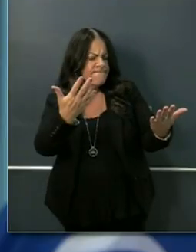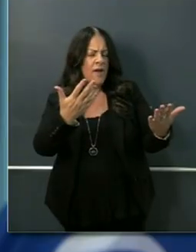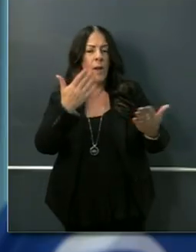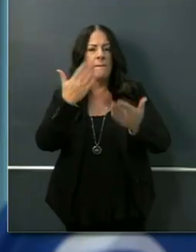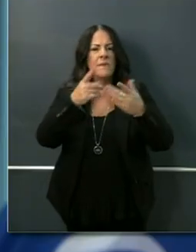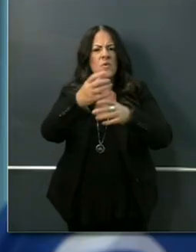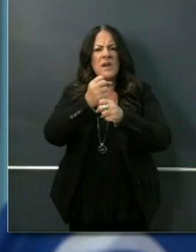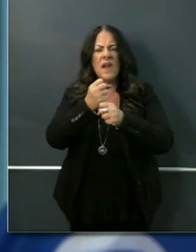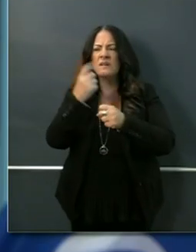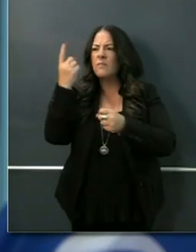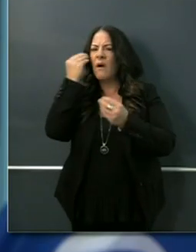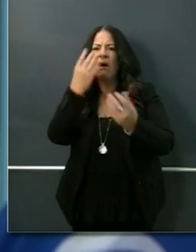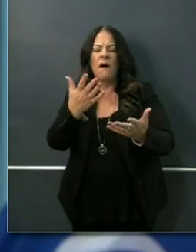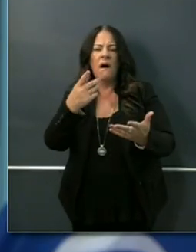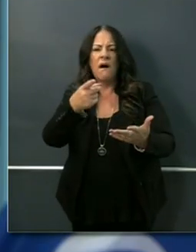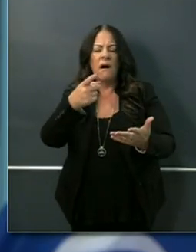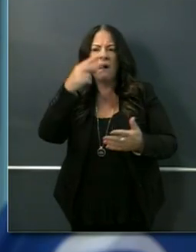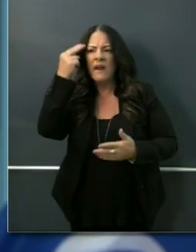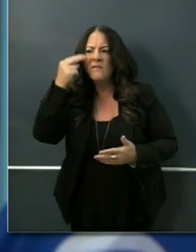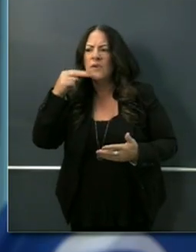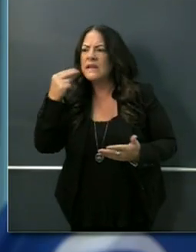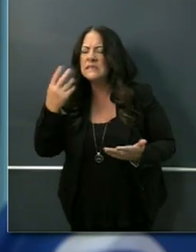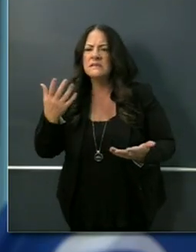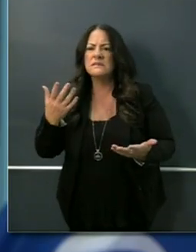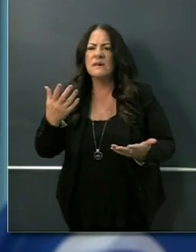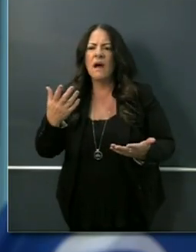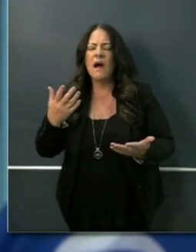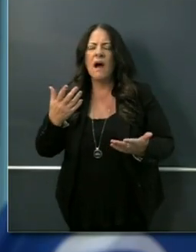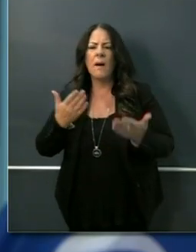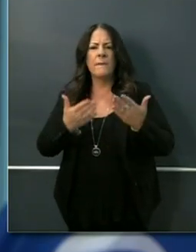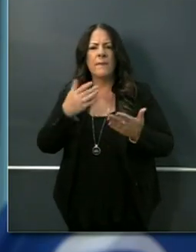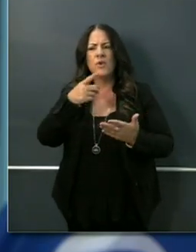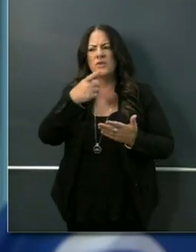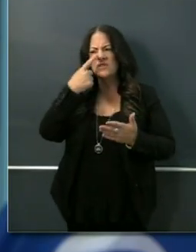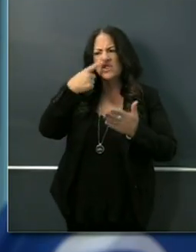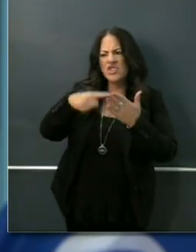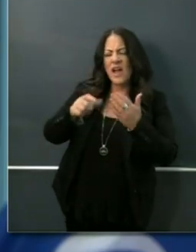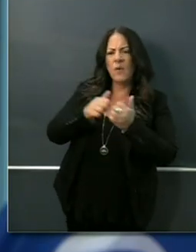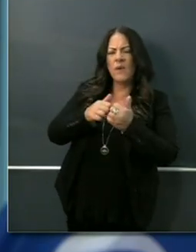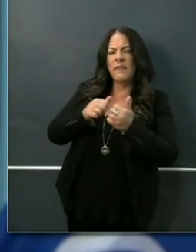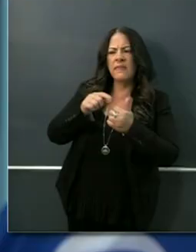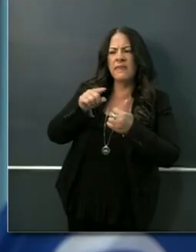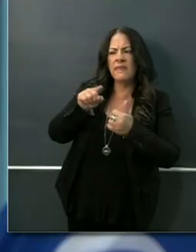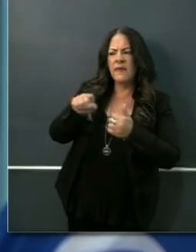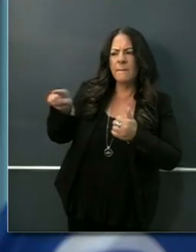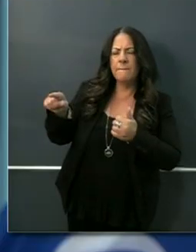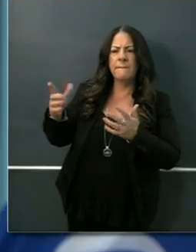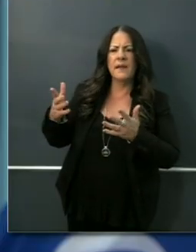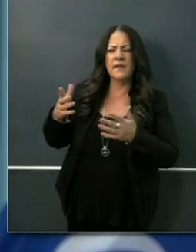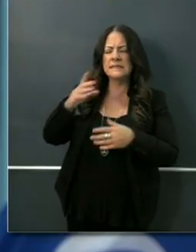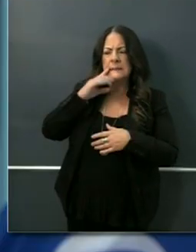THE PEER PRESSURE, THE SOCIAL PRESSURE, MAKING A PHONE CALL IN THE NEXT FEW DAYS, MAYBE OVER TEENAGE SON OR NEPHEW OR